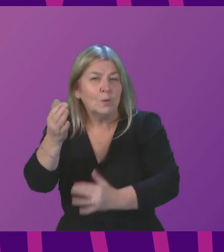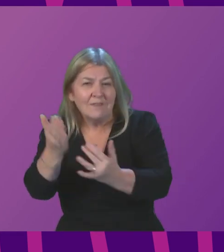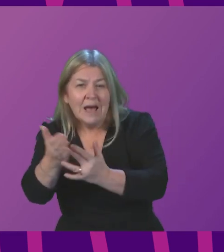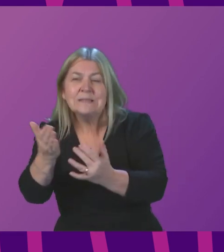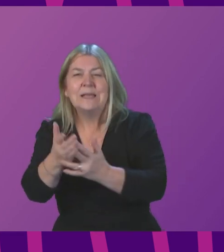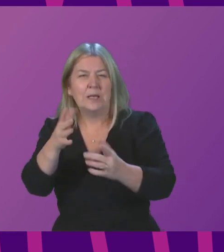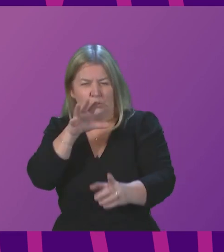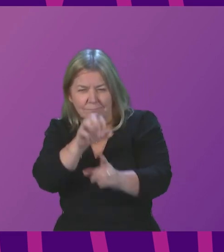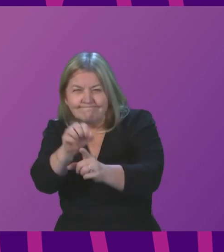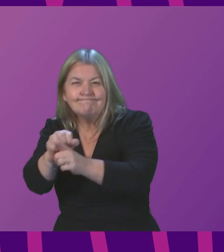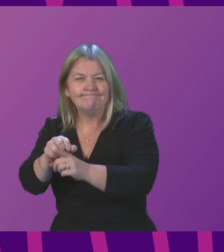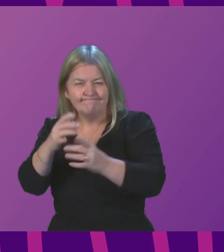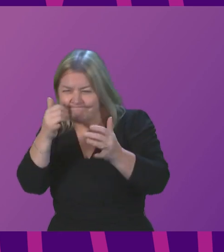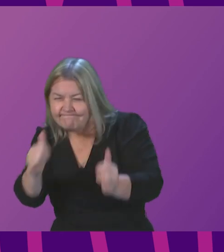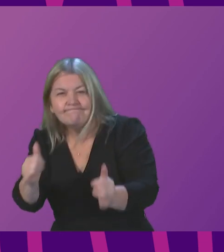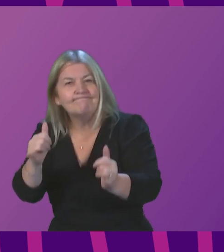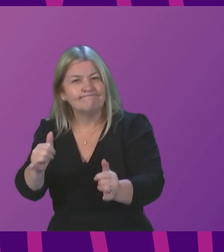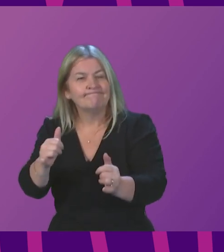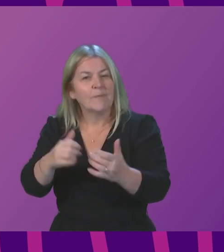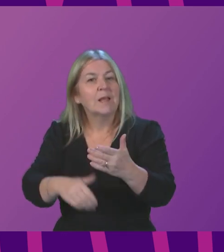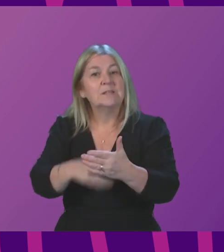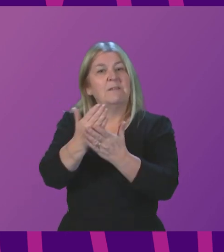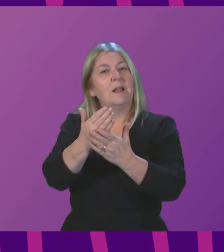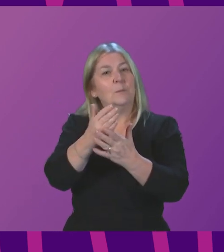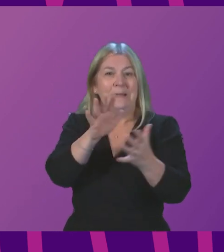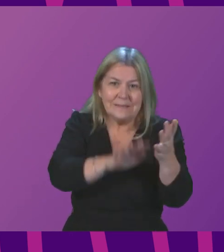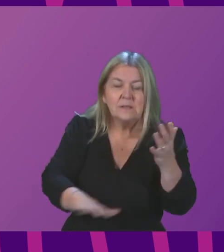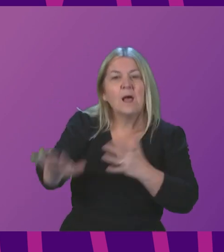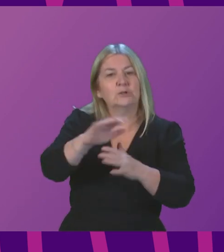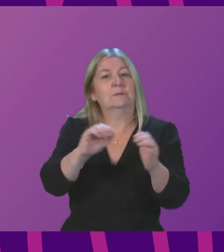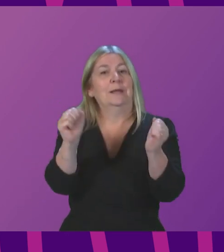diagnostics and are developing nationally agreed pathways of care for all cardiac conditions.